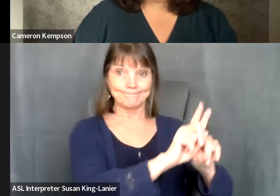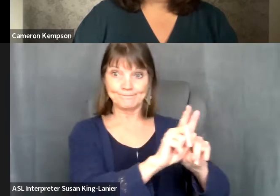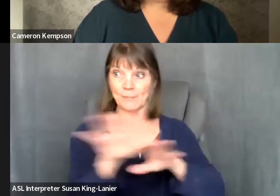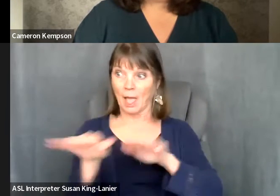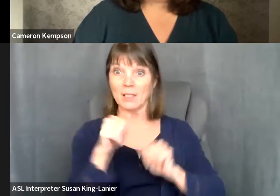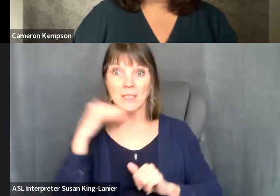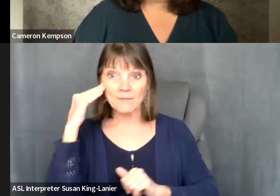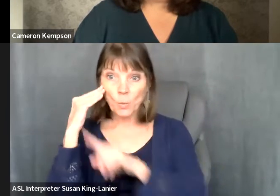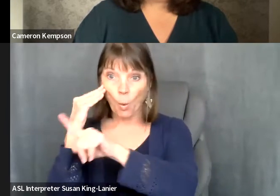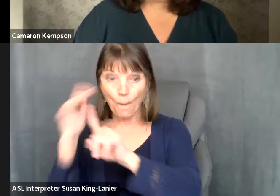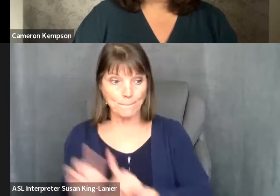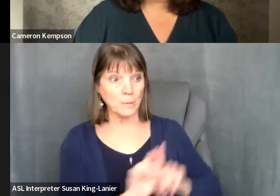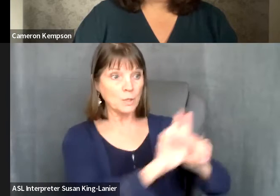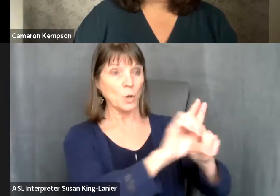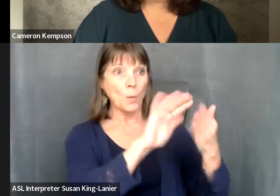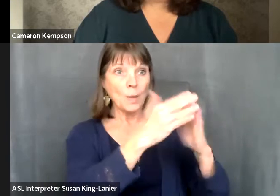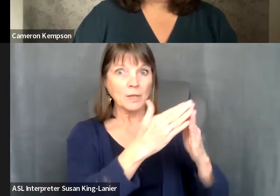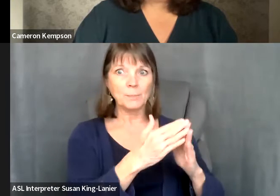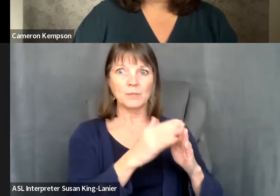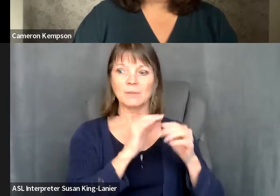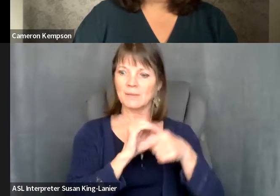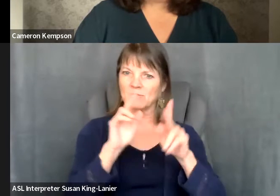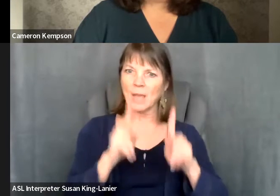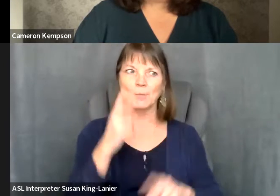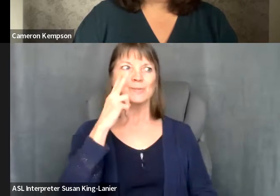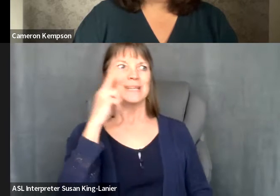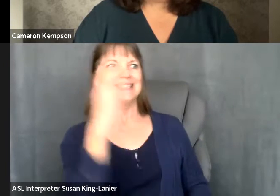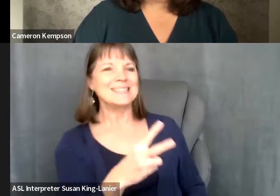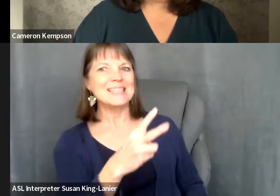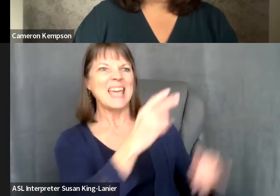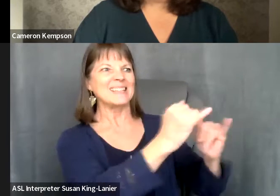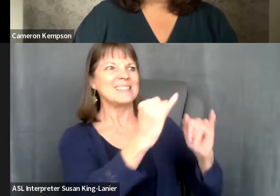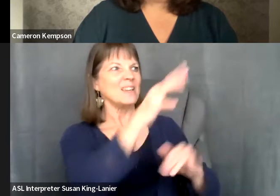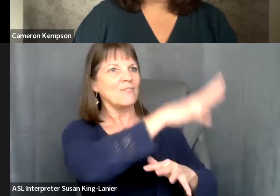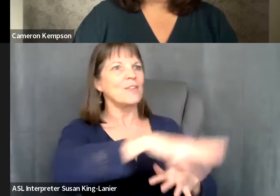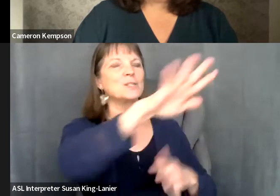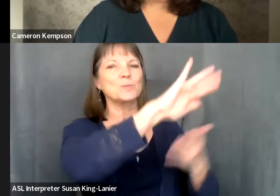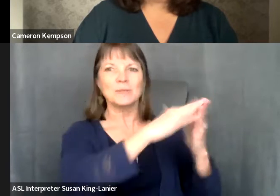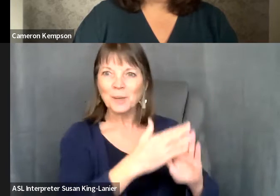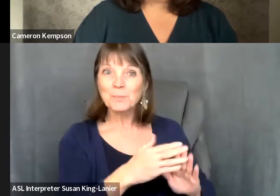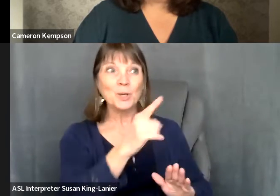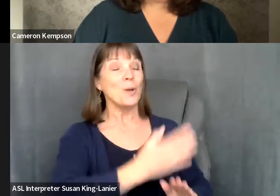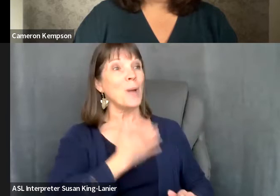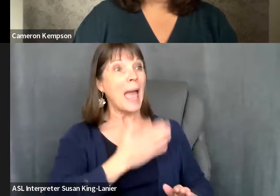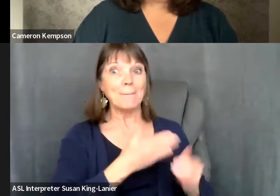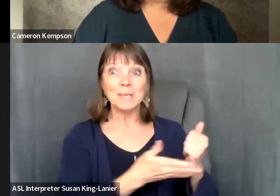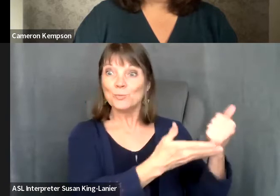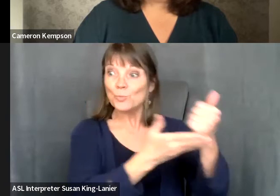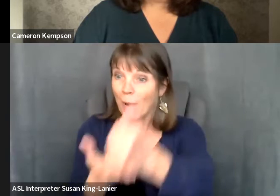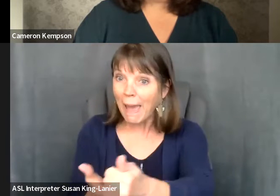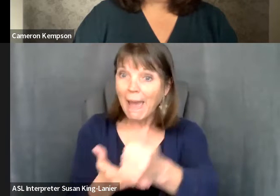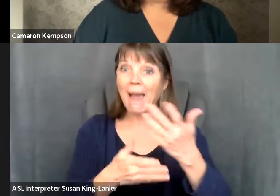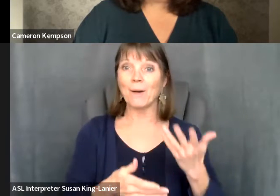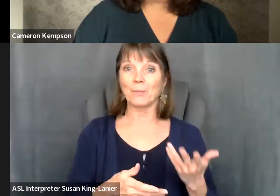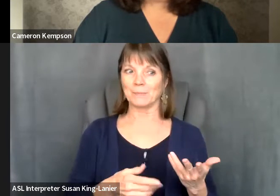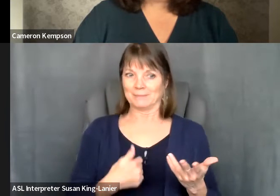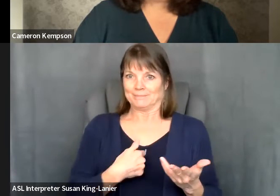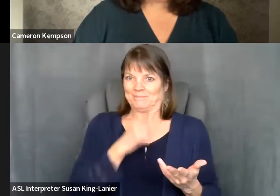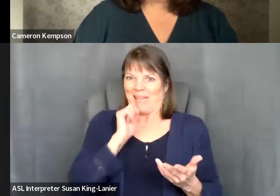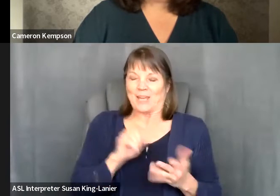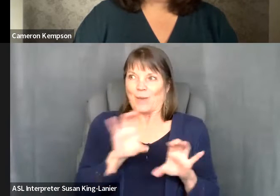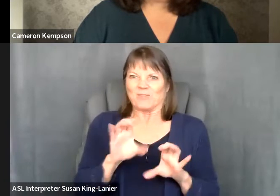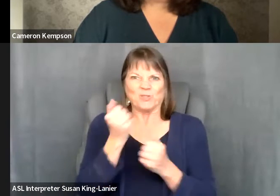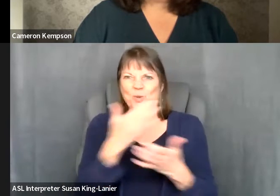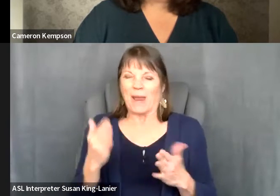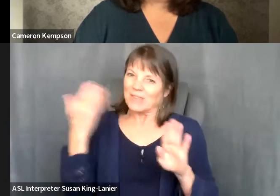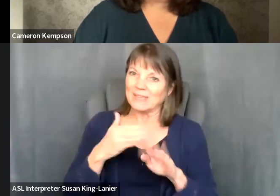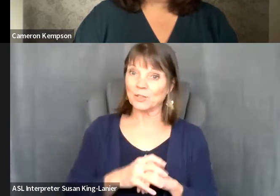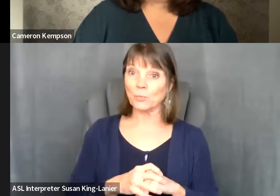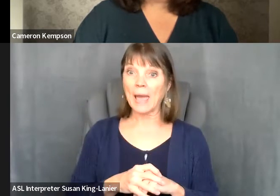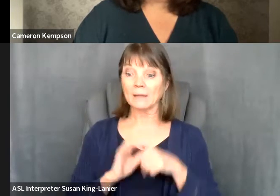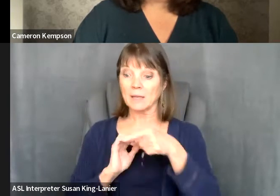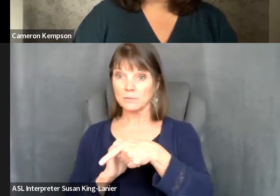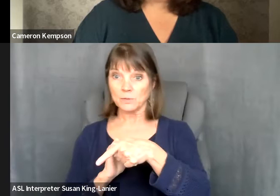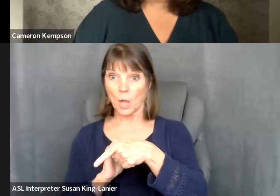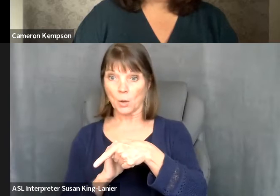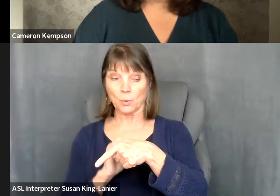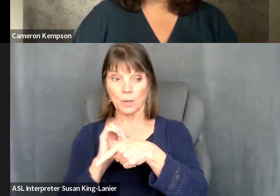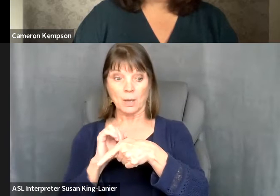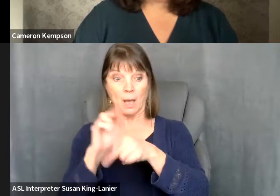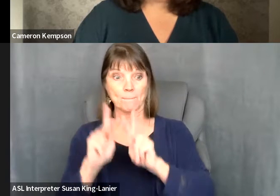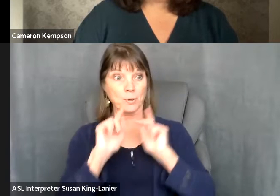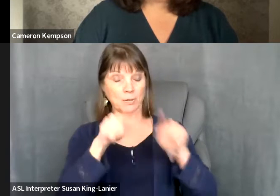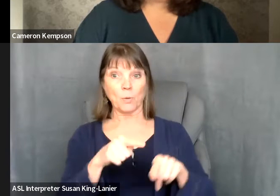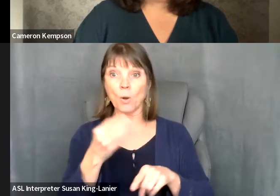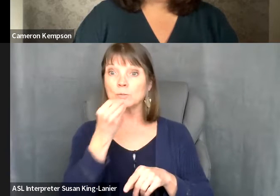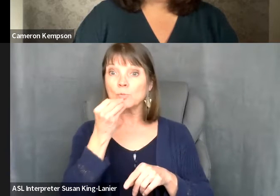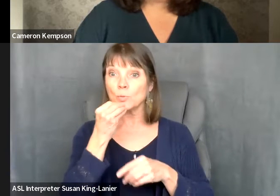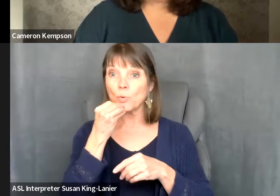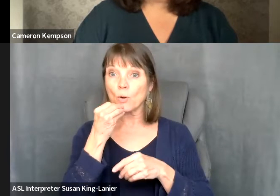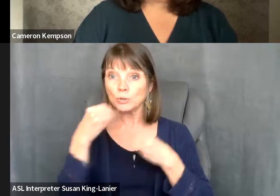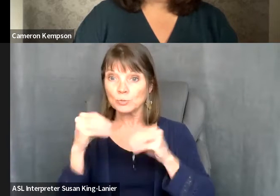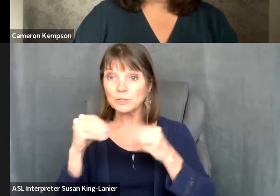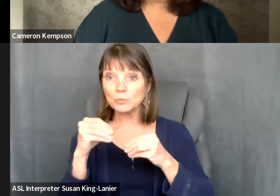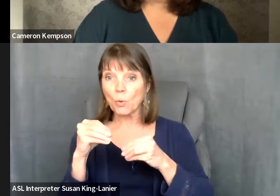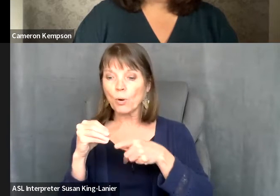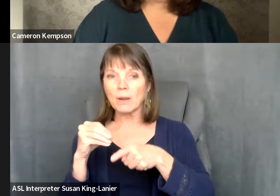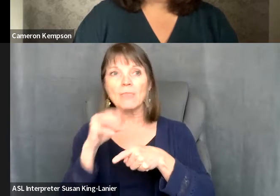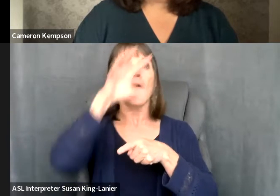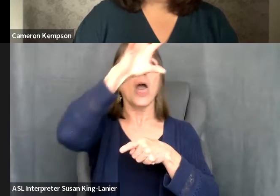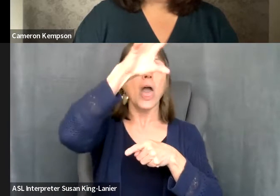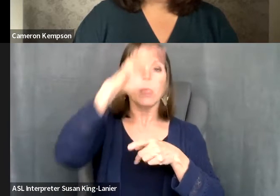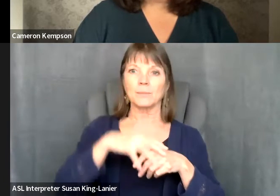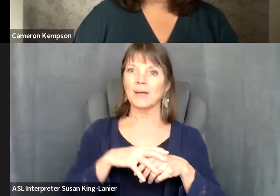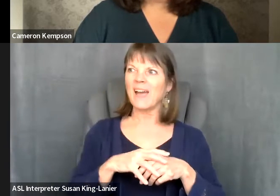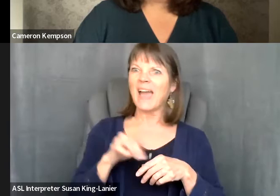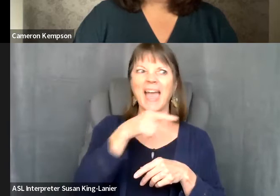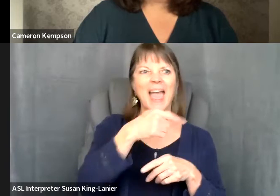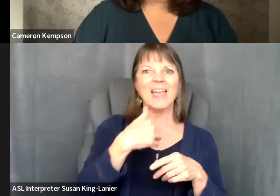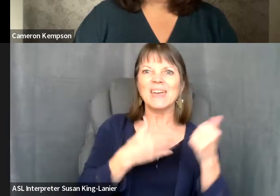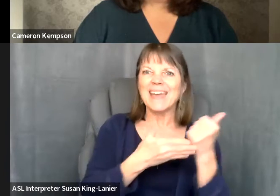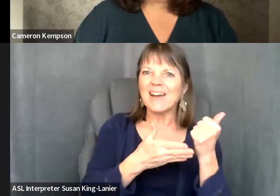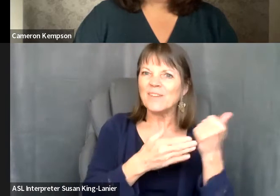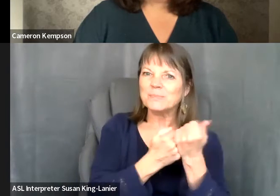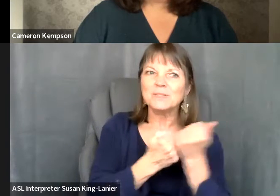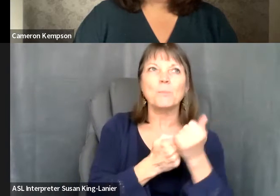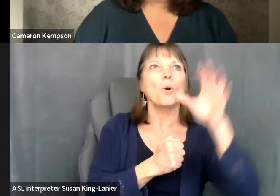Michael Smith: ah! They get to see the individuals in their community who are happy to help them without me doing some things directly, like when they go to the grocery store, and someone wants to help reach something for them, and they understand that there's compassion out there beyond someone who's